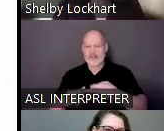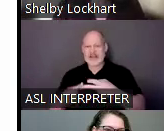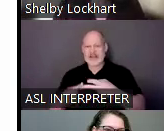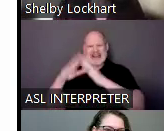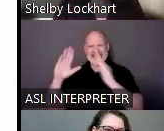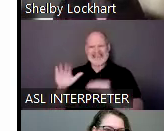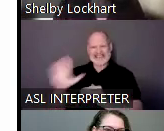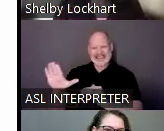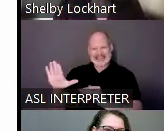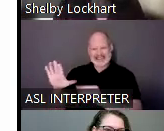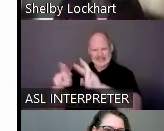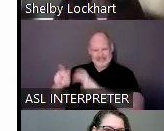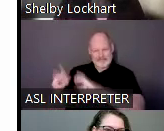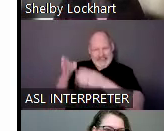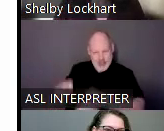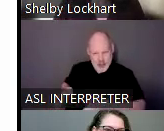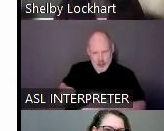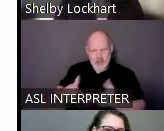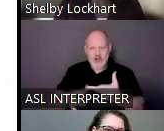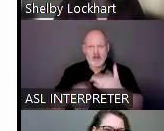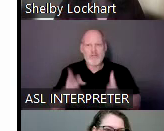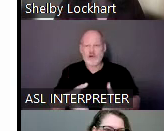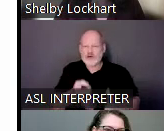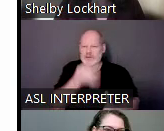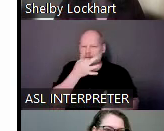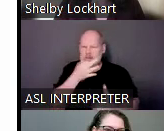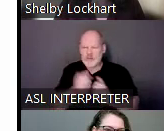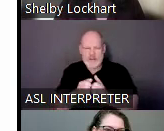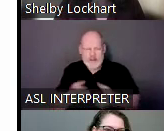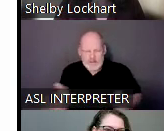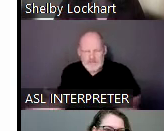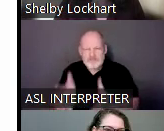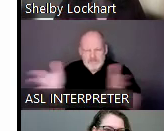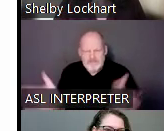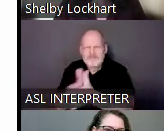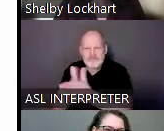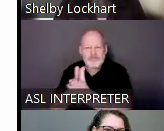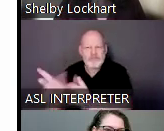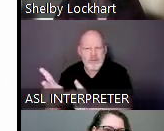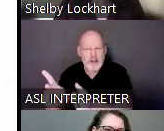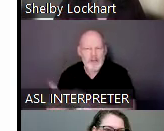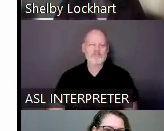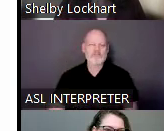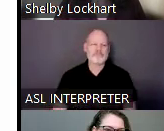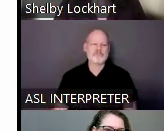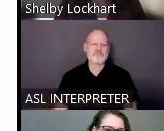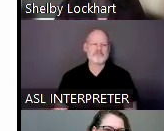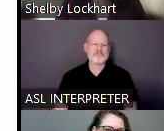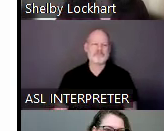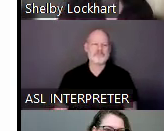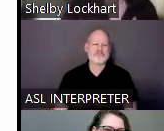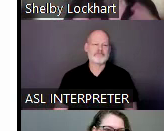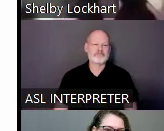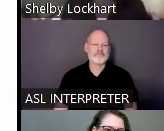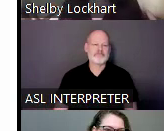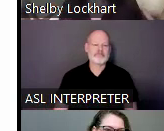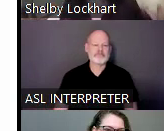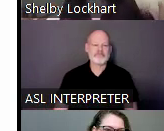can motivate your staff and get them all bought in some big ideas that we try to focus on when